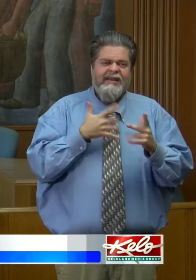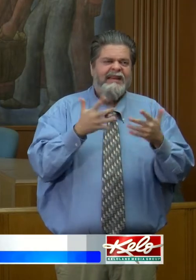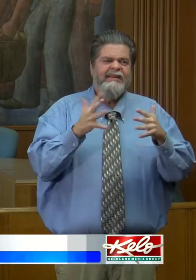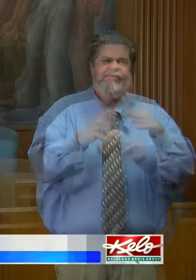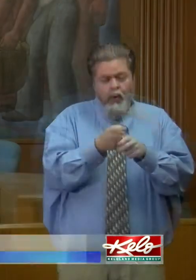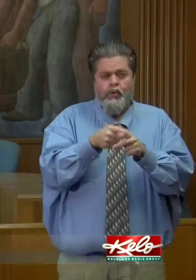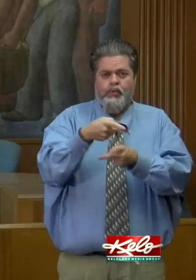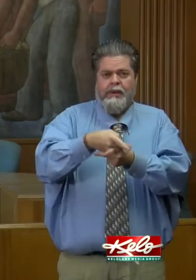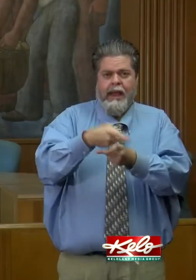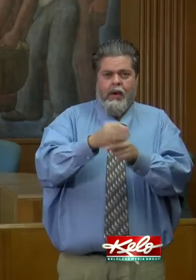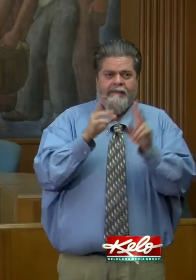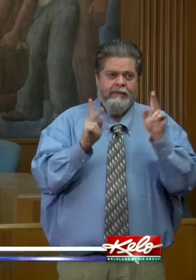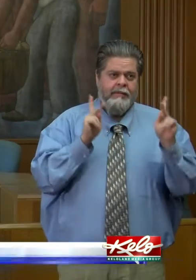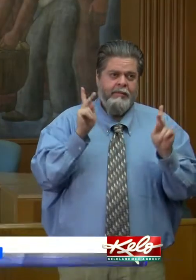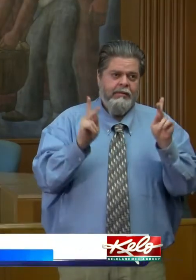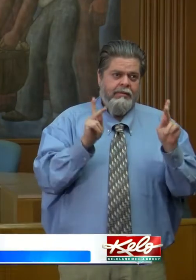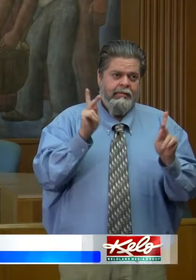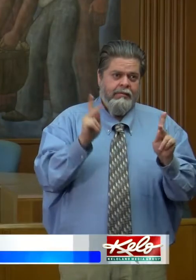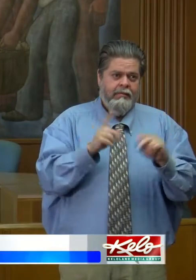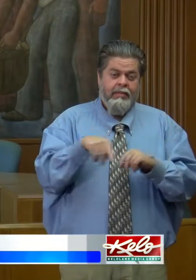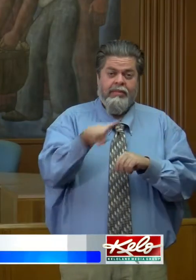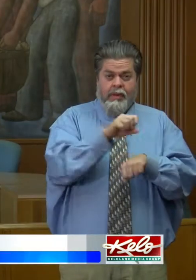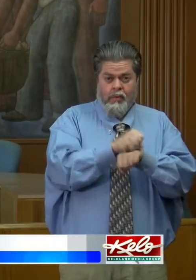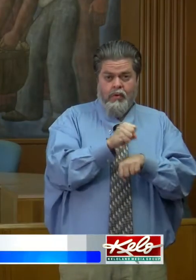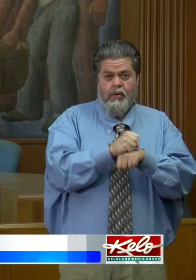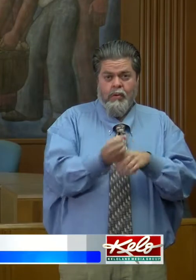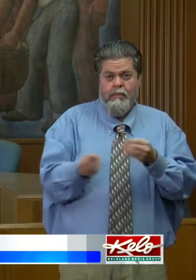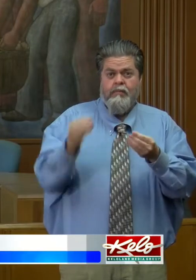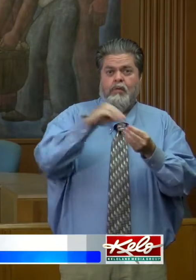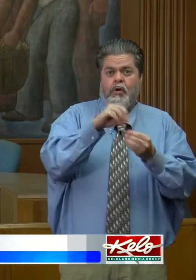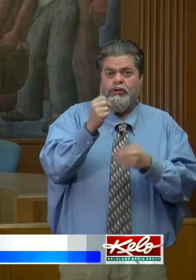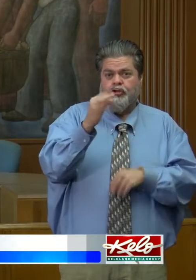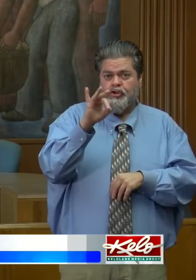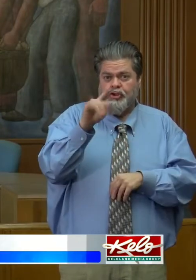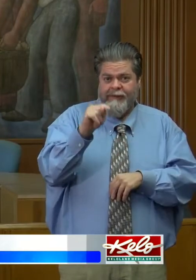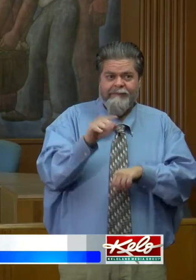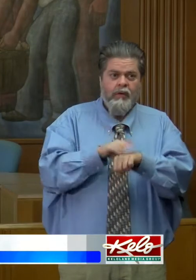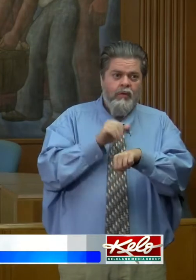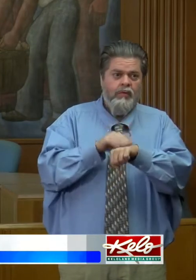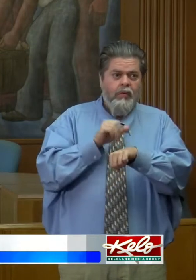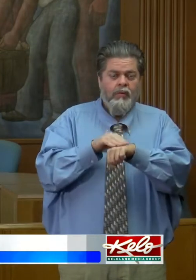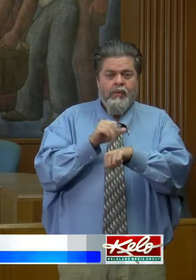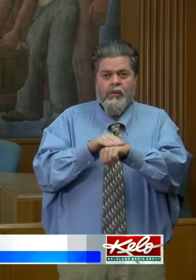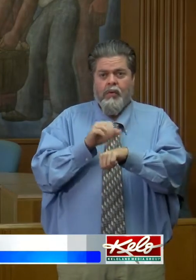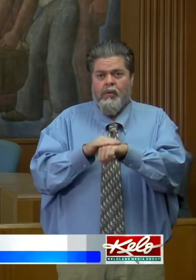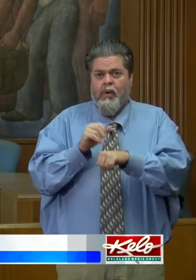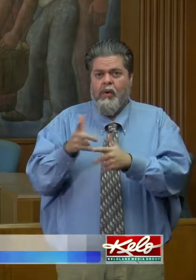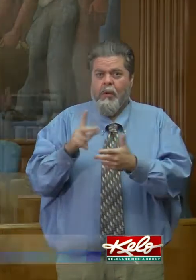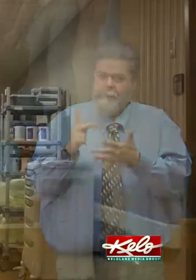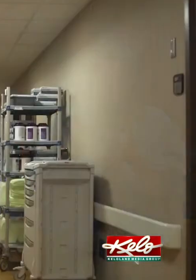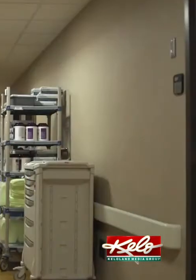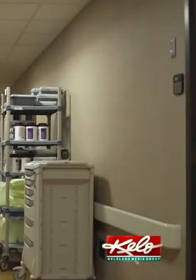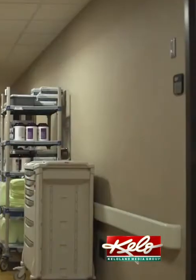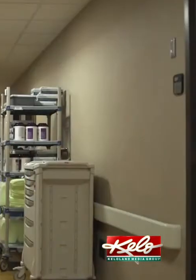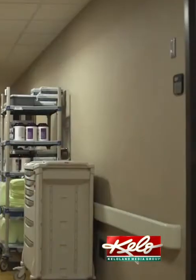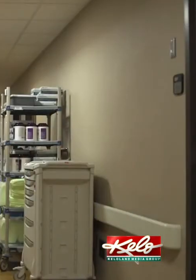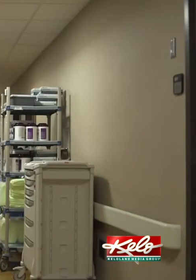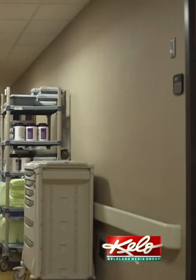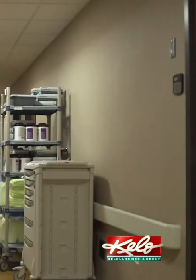THE PHRASE I HEARD 'BONE WEARY' I THINK WE ARE BONE WEARY," DR. MIKE ELLIOT CHIEF MEDICAL OFFICER AT AVERA HEALTH SAID. "THEY ARE WORKING EXTRA SHIFTS, THEY ARE GETTING CALLED IN, THEY ARE TRYING TO PRIORITIZE YOUR